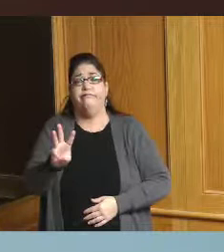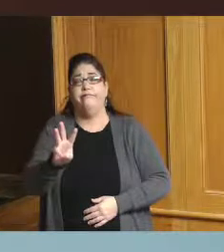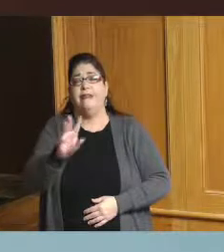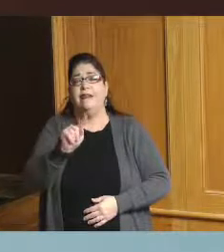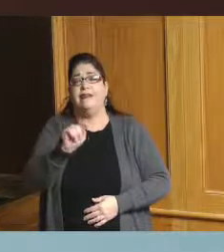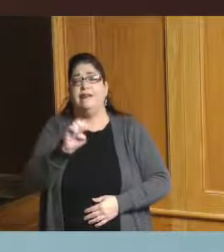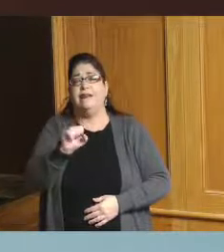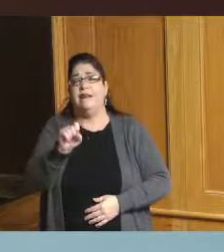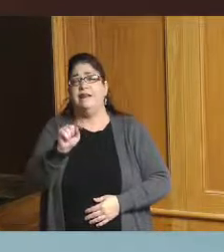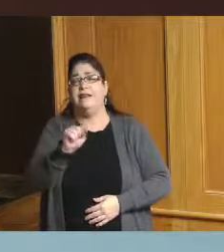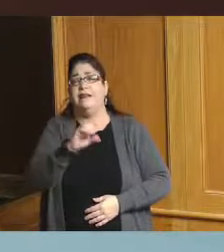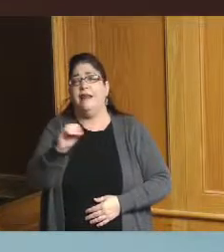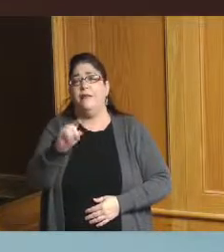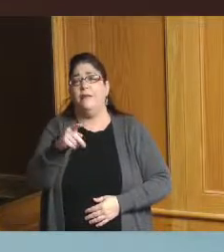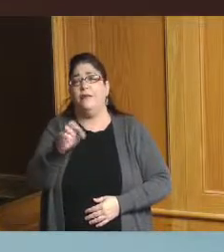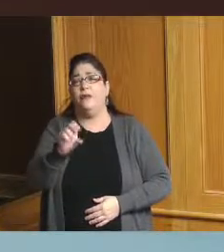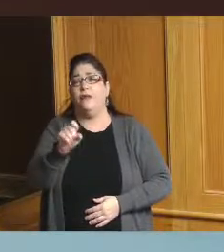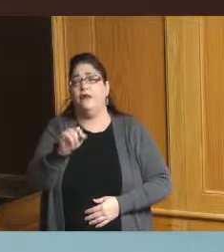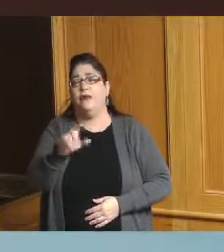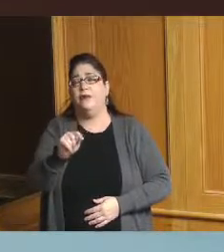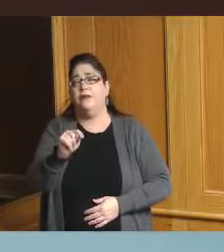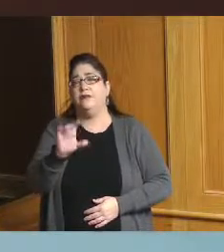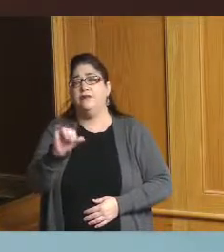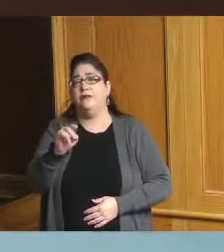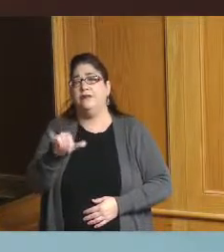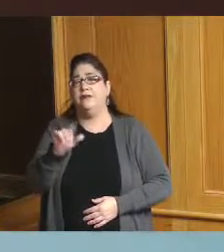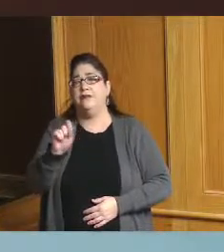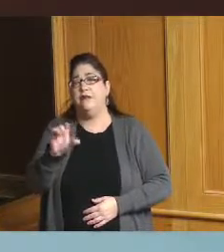and then the last slide I think I showed this a few weeks back at the end of the year